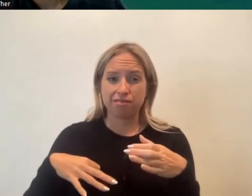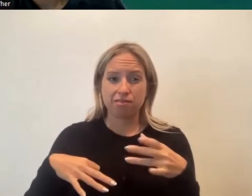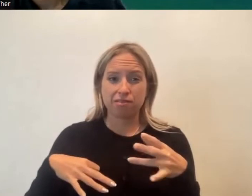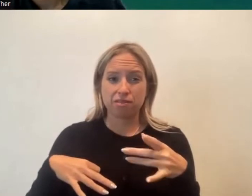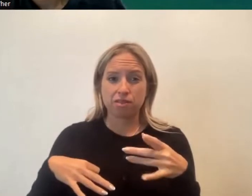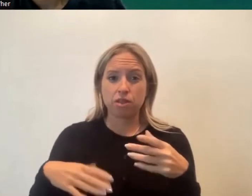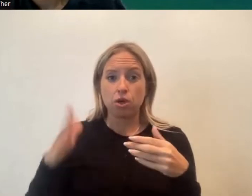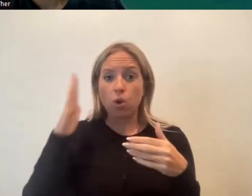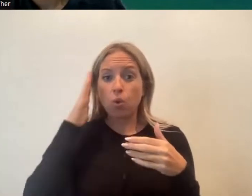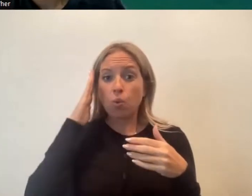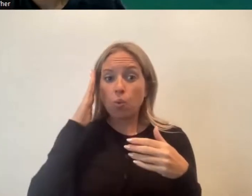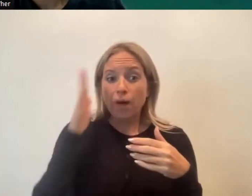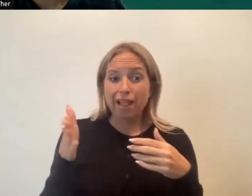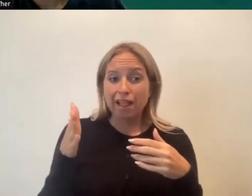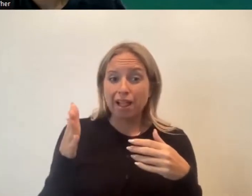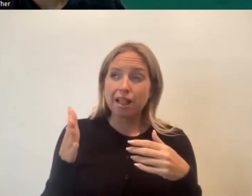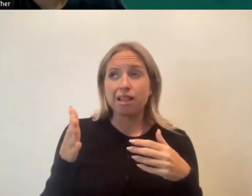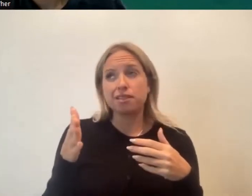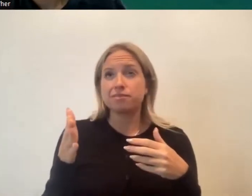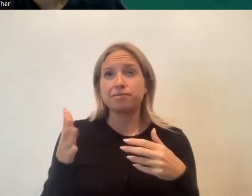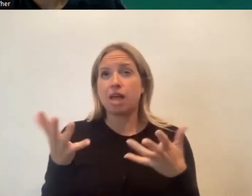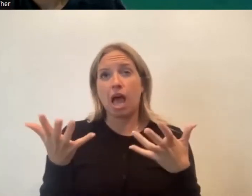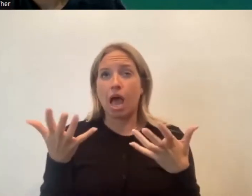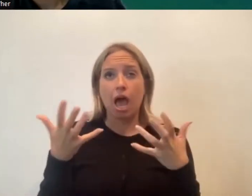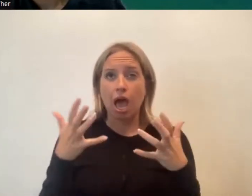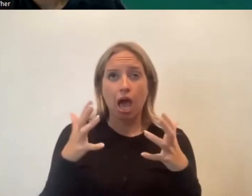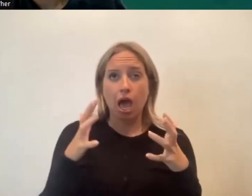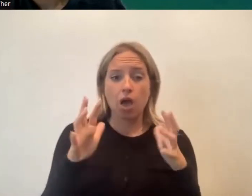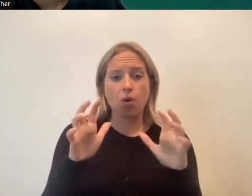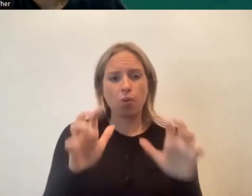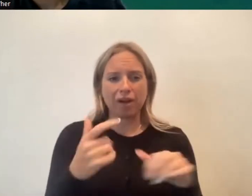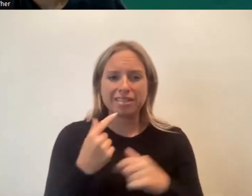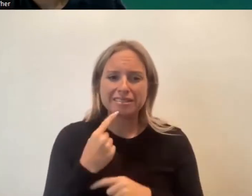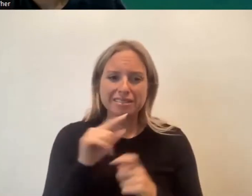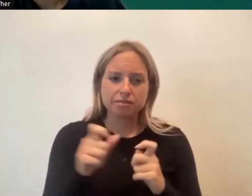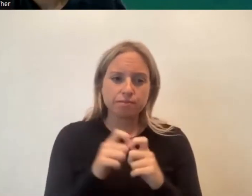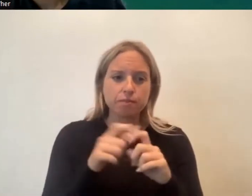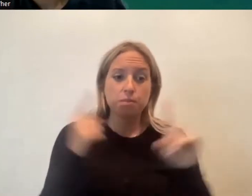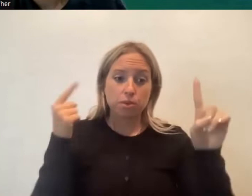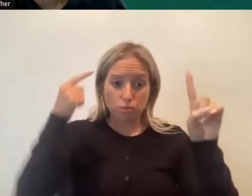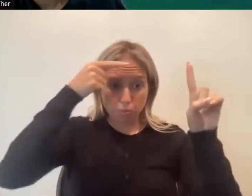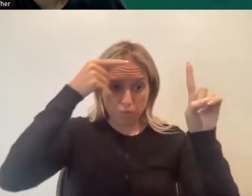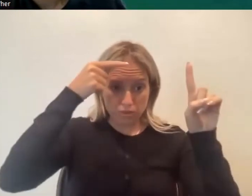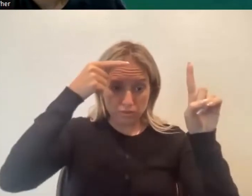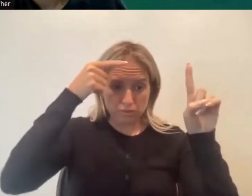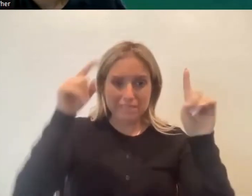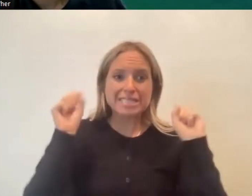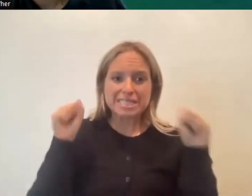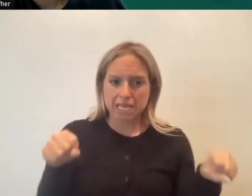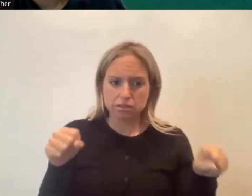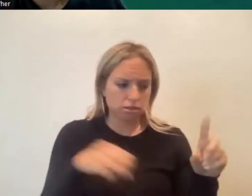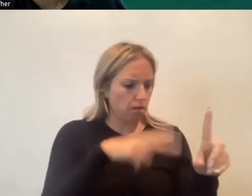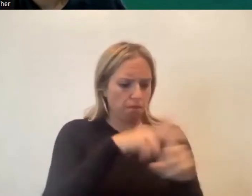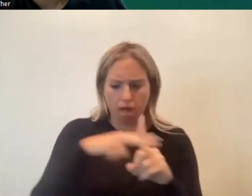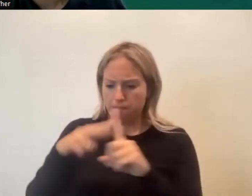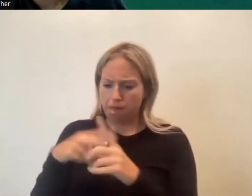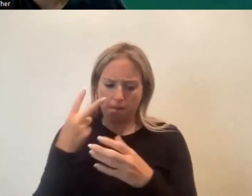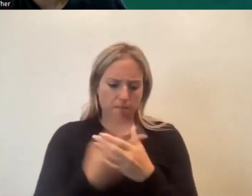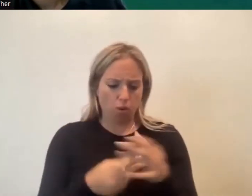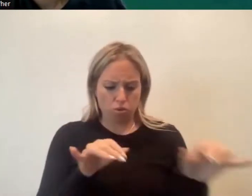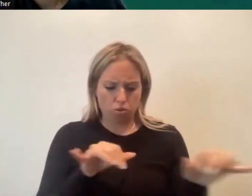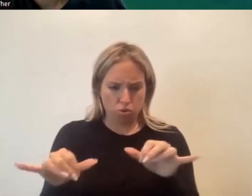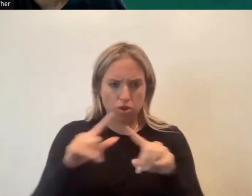Well, I don't want to say that, but the point is, yes, you can apply for both SSDI and SSI